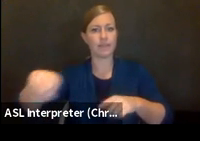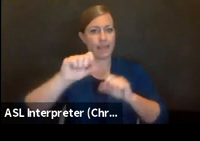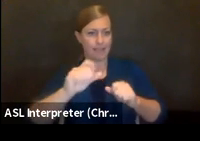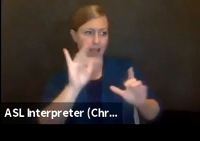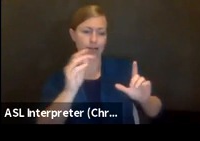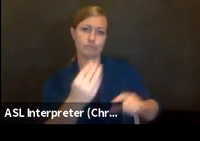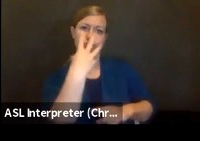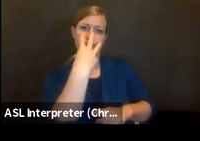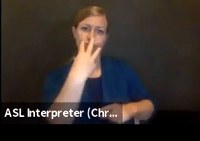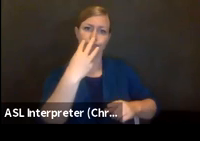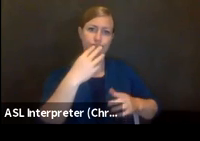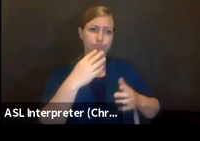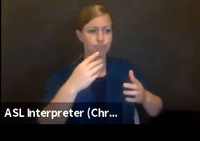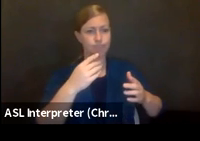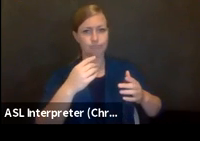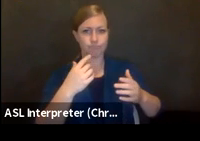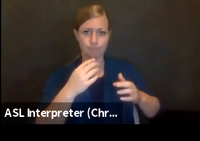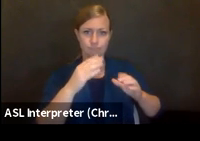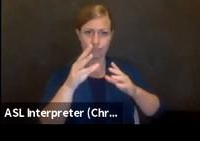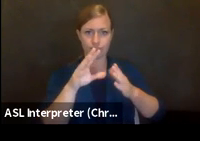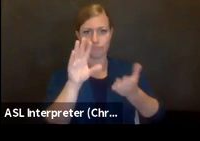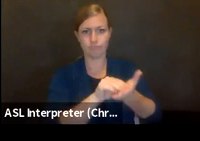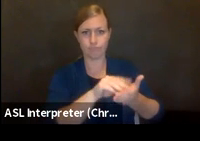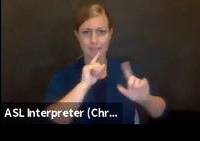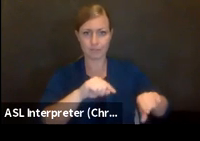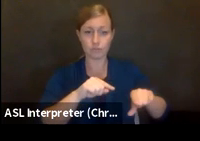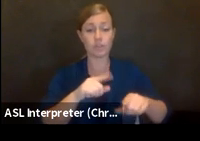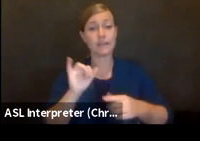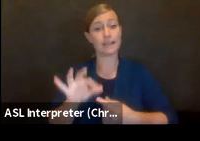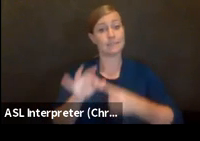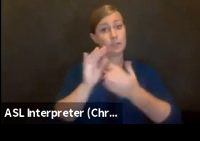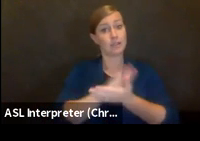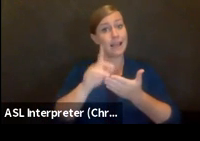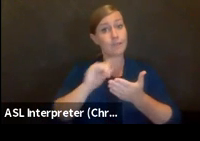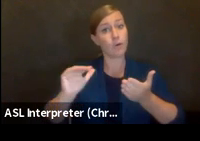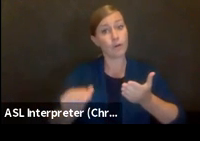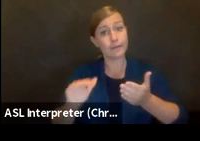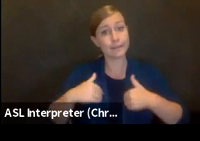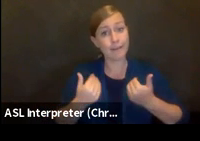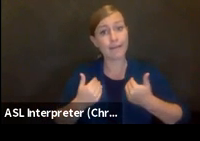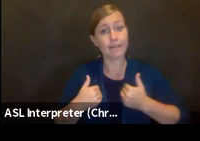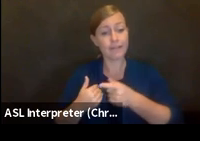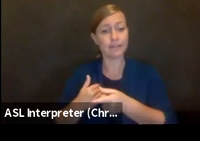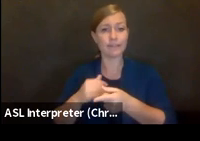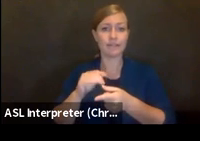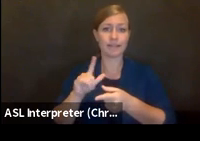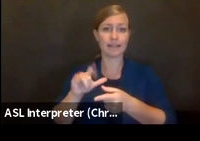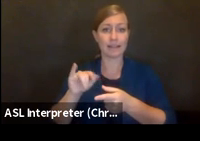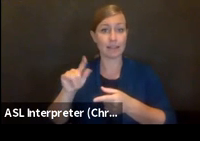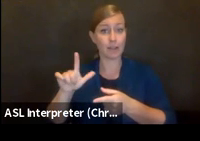ESD 189 - Amy Colburn: So this is especially nice for students who especially like maybe littles if they're not quite at the point where they're typing it.